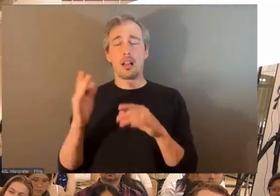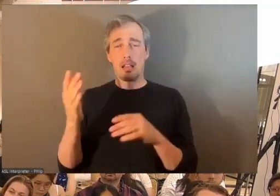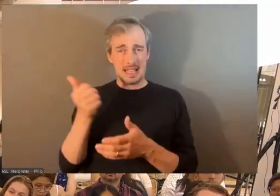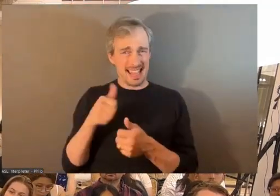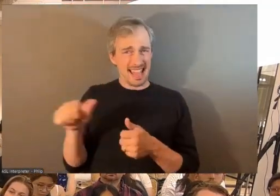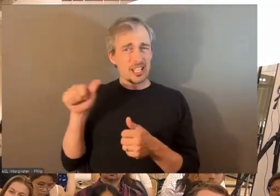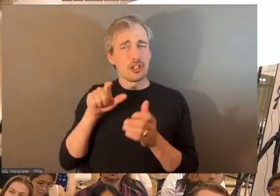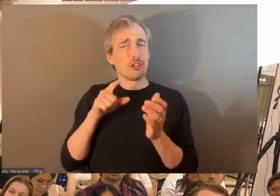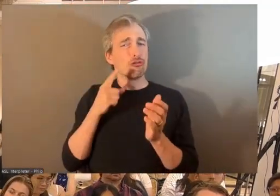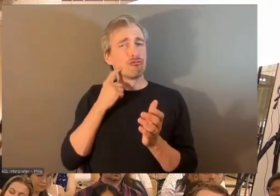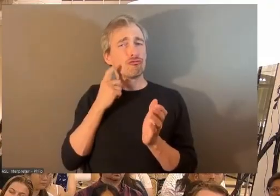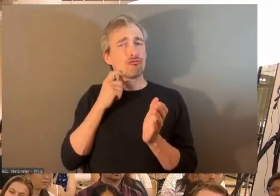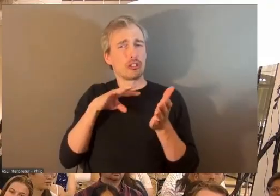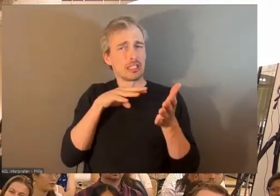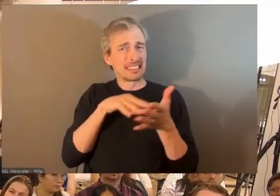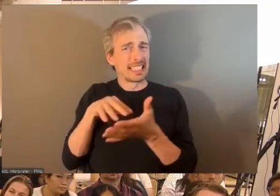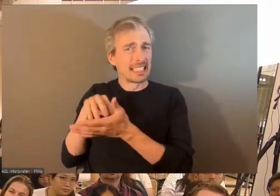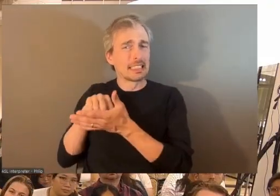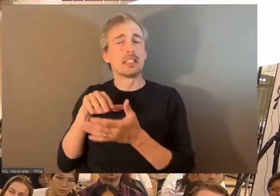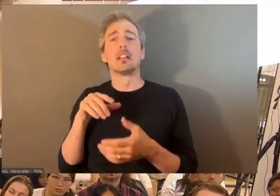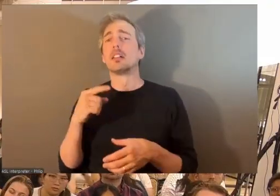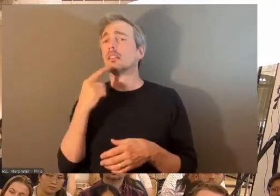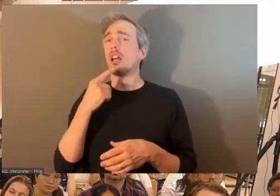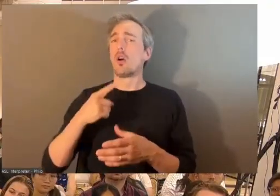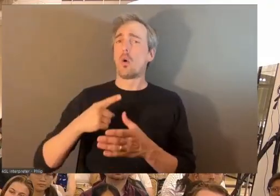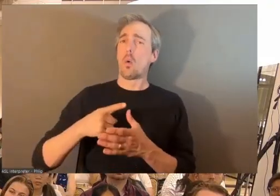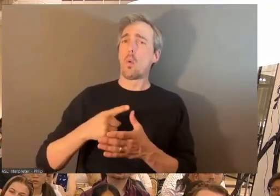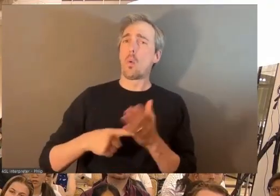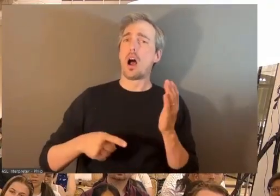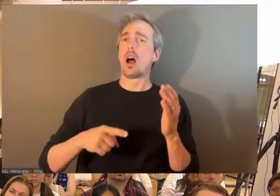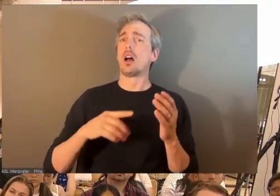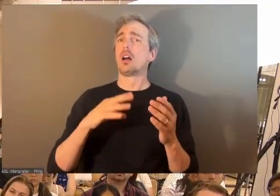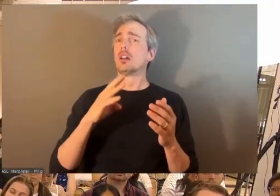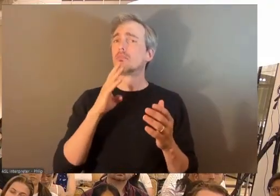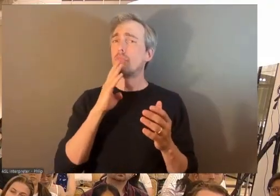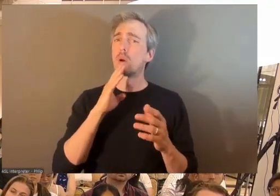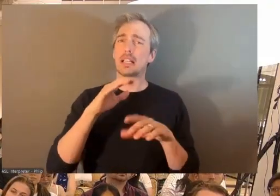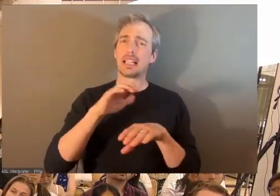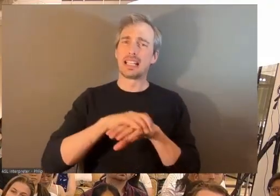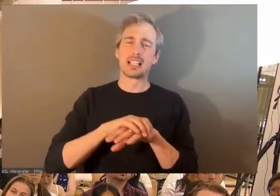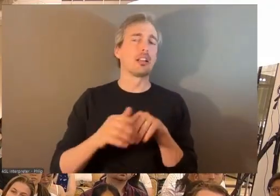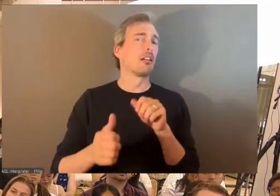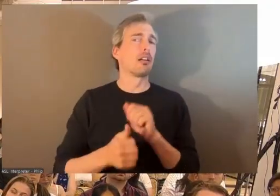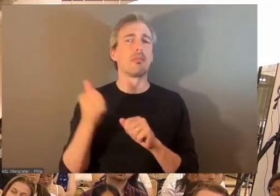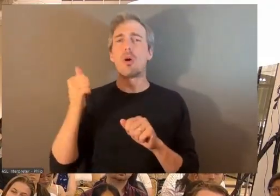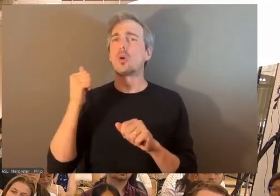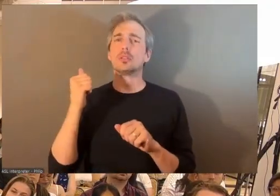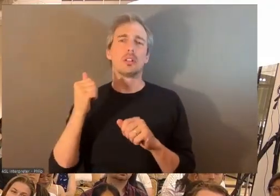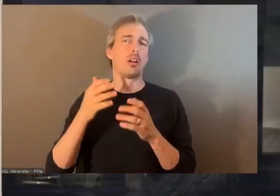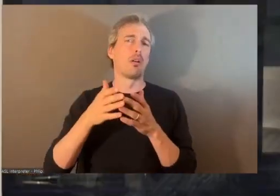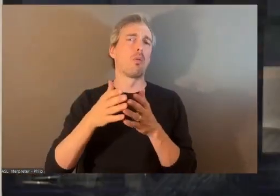most widely accessible, such as... British English in a lower pitch? For example. This is a good question.